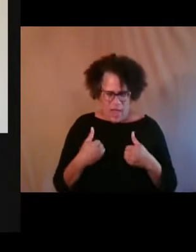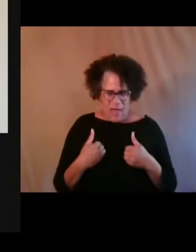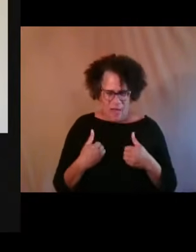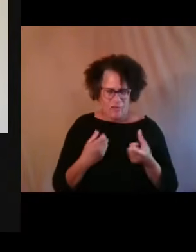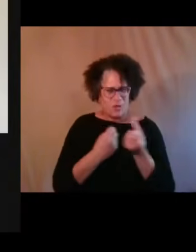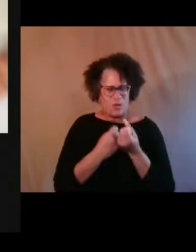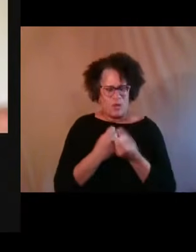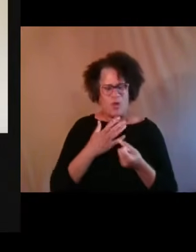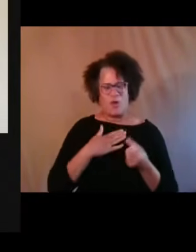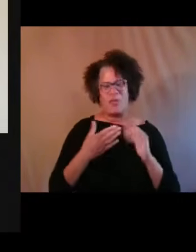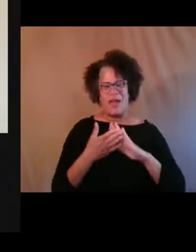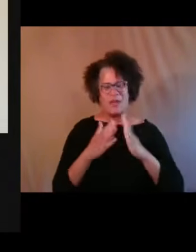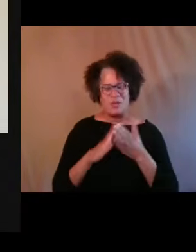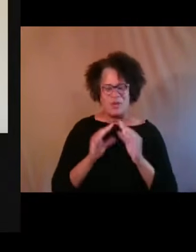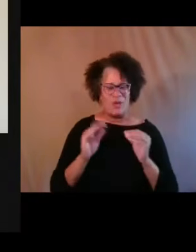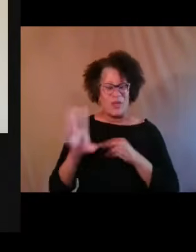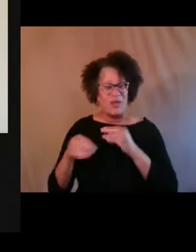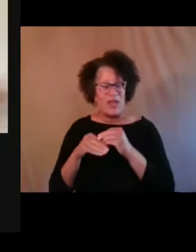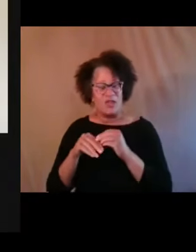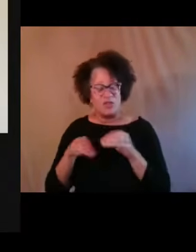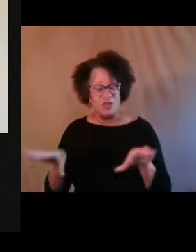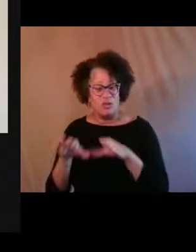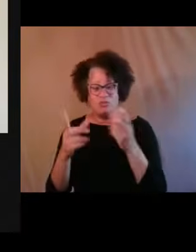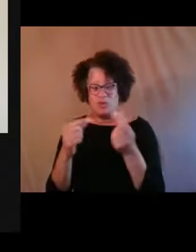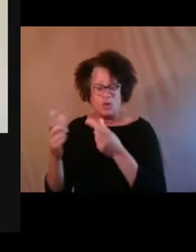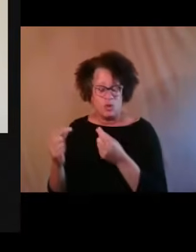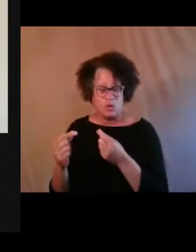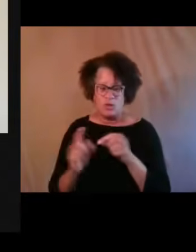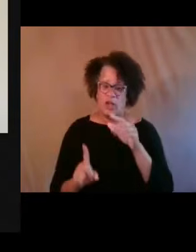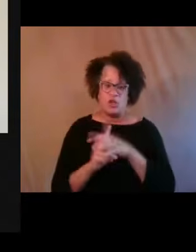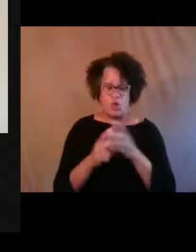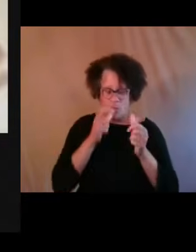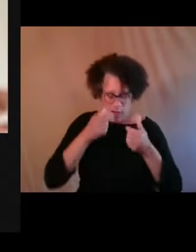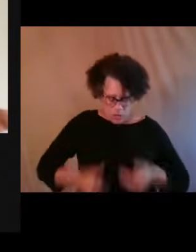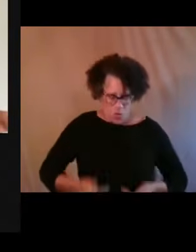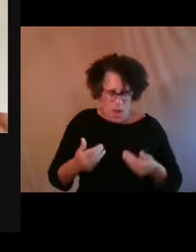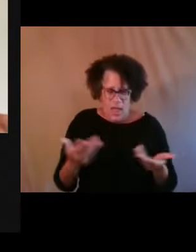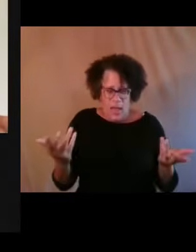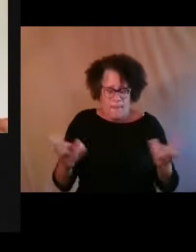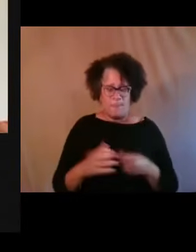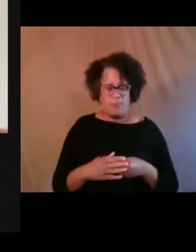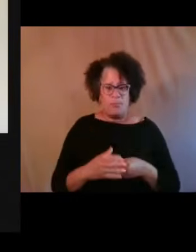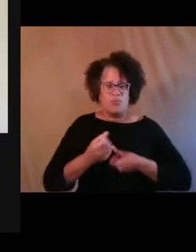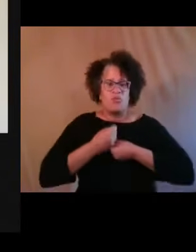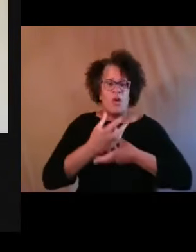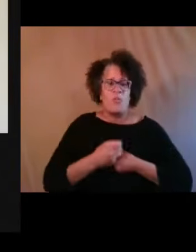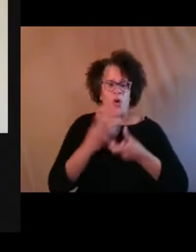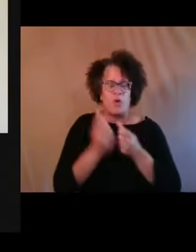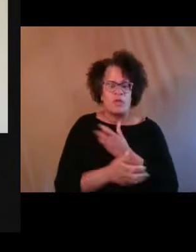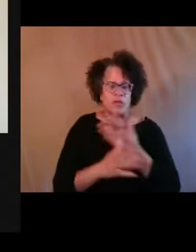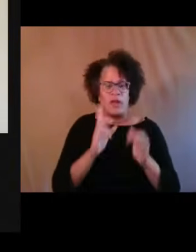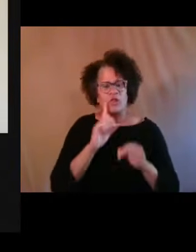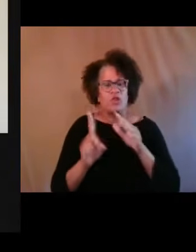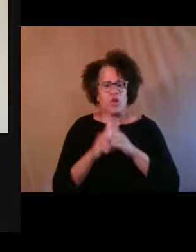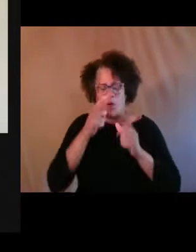There's nothing extra I have to do. Come as I am. Poems and all. Just come as I am. So wherever you're at,